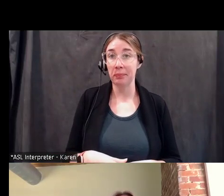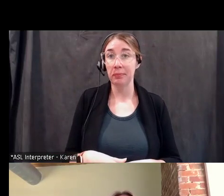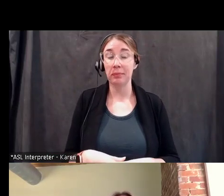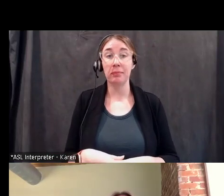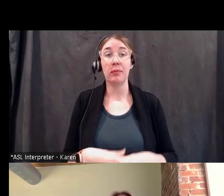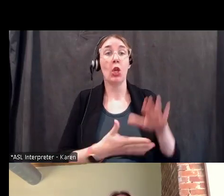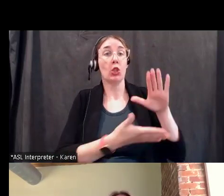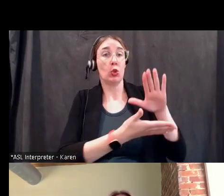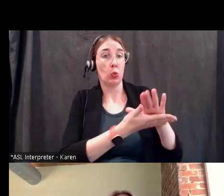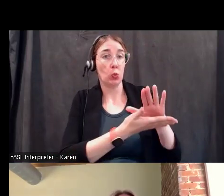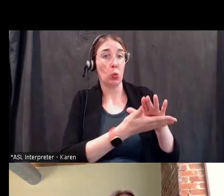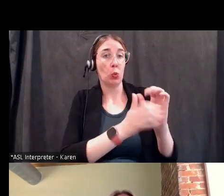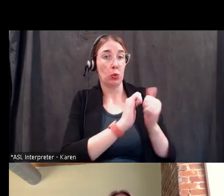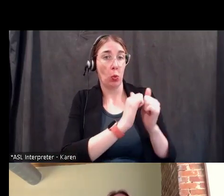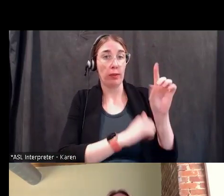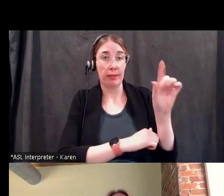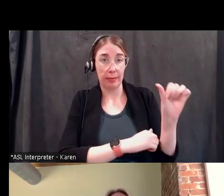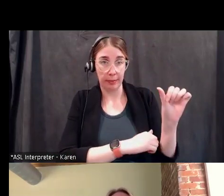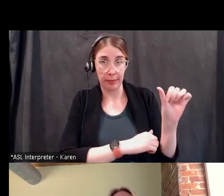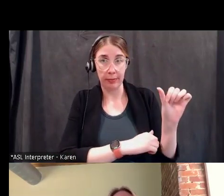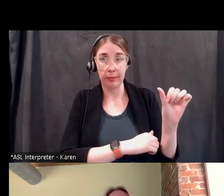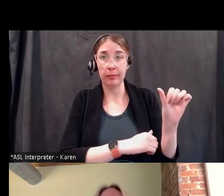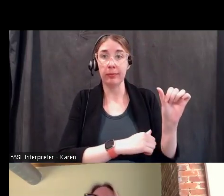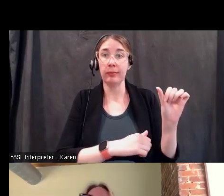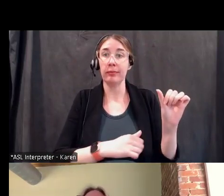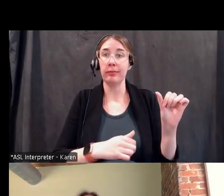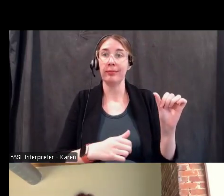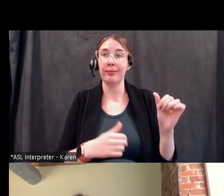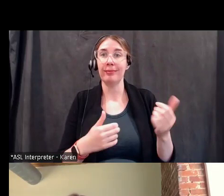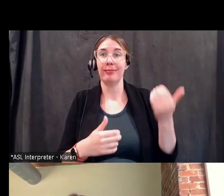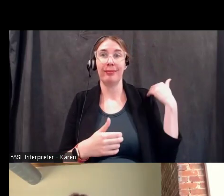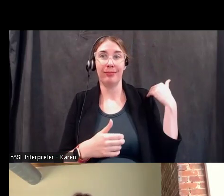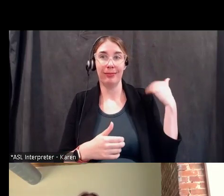So in January 2013, that seems like a really long time ago now, the Obama administration put out